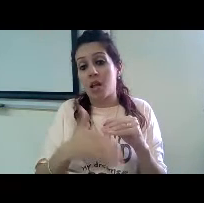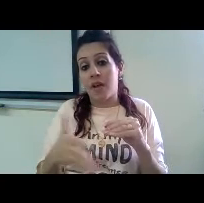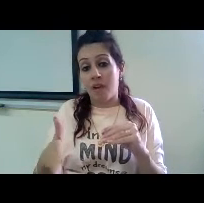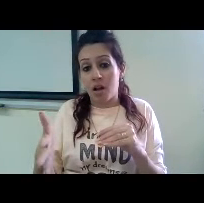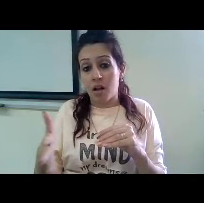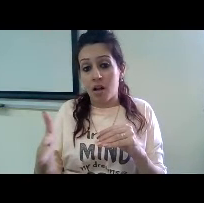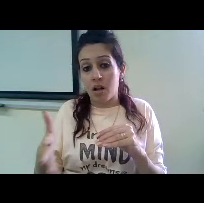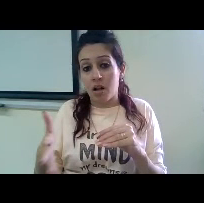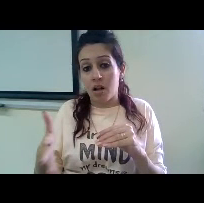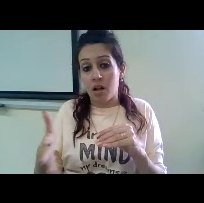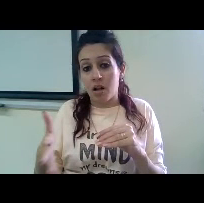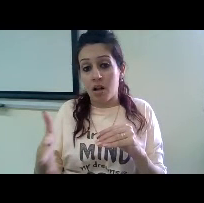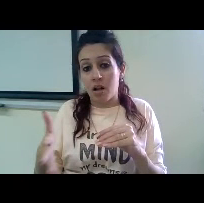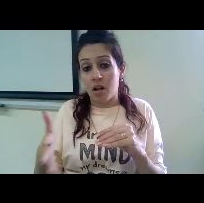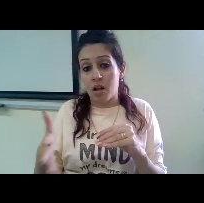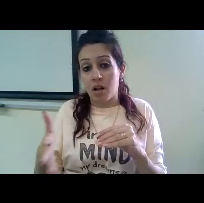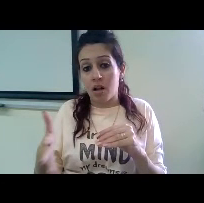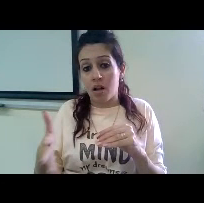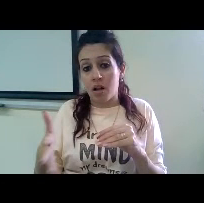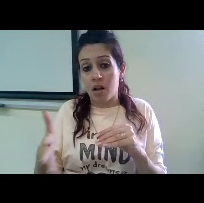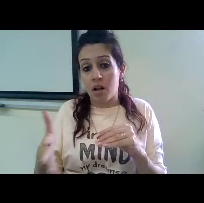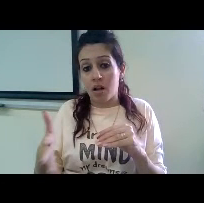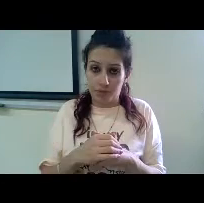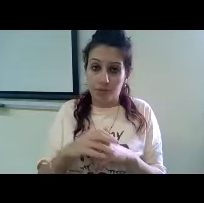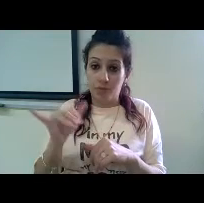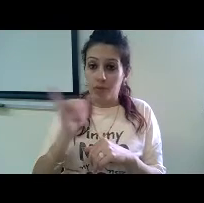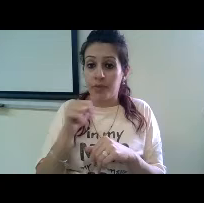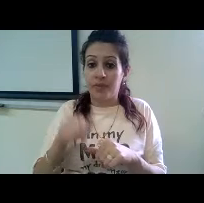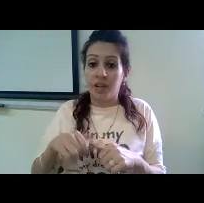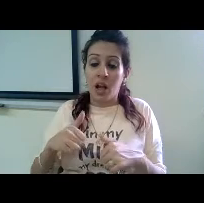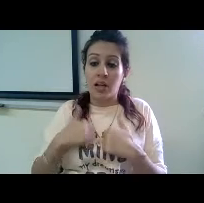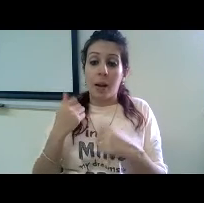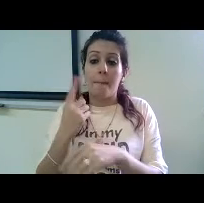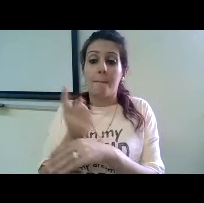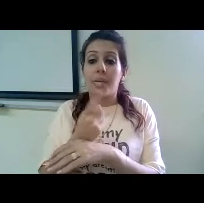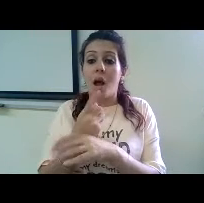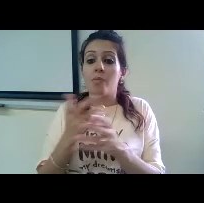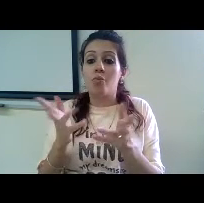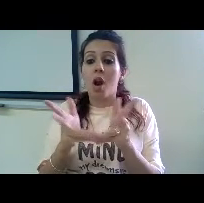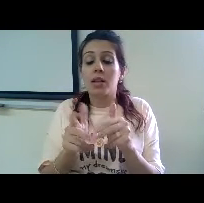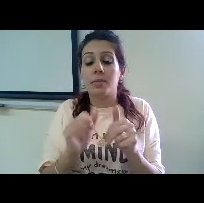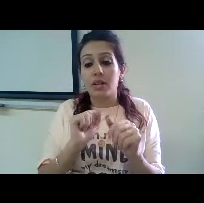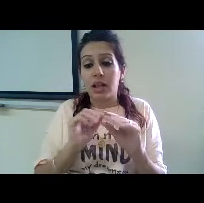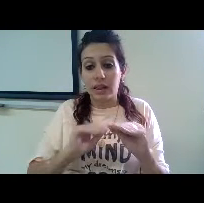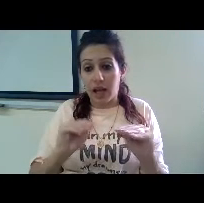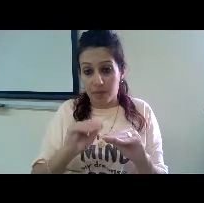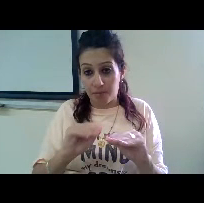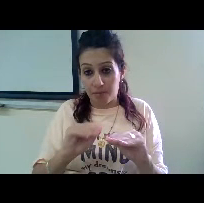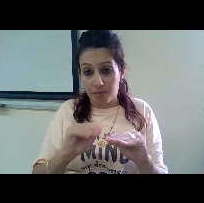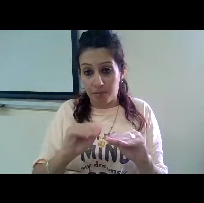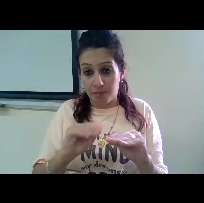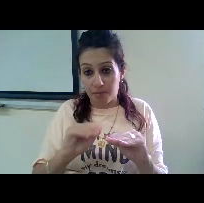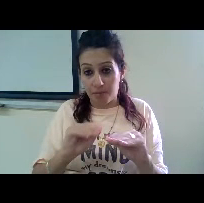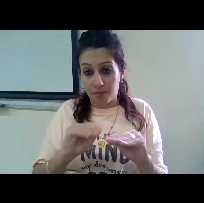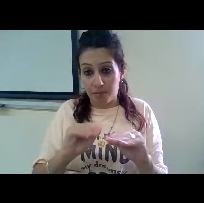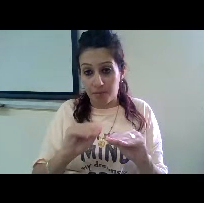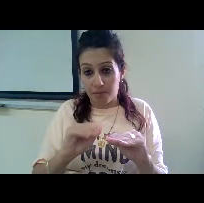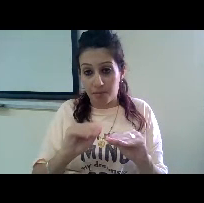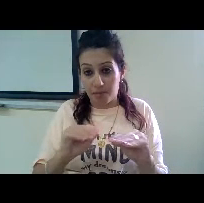supporting us in keeping the door open for inclusive, quality education for all.